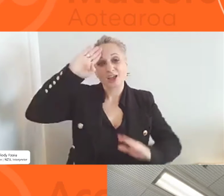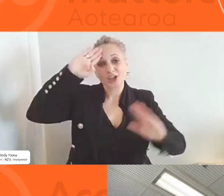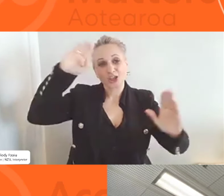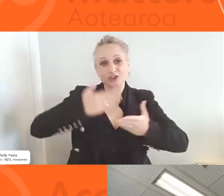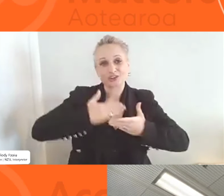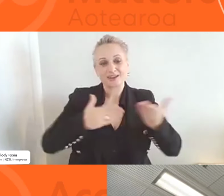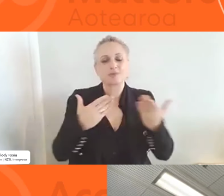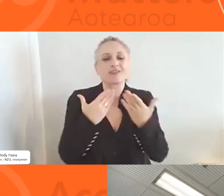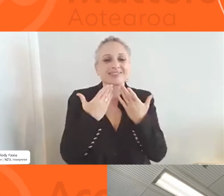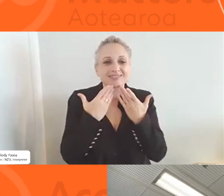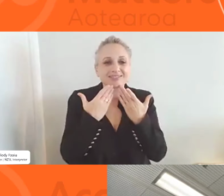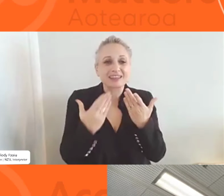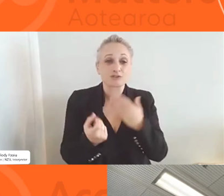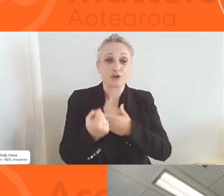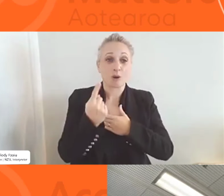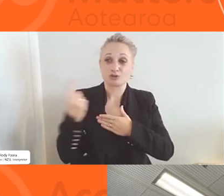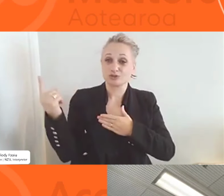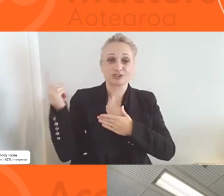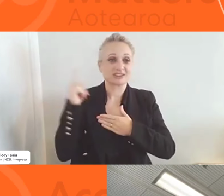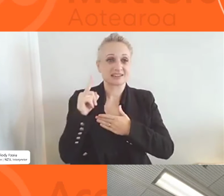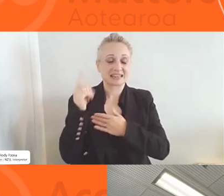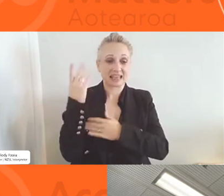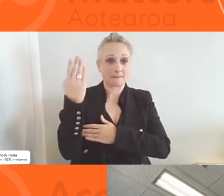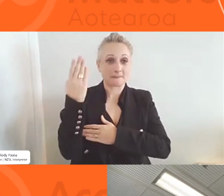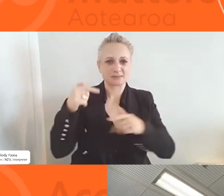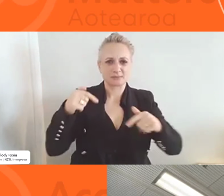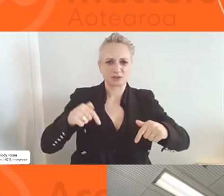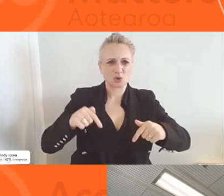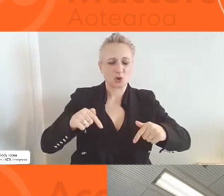to come along and speak today. Don't know really what you'd like